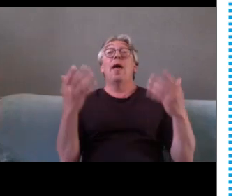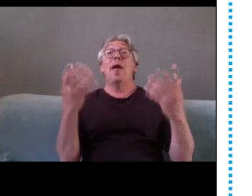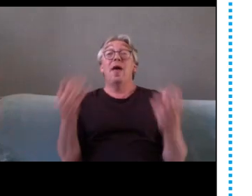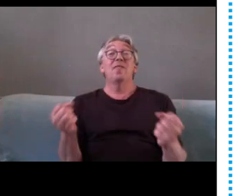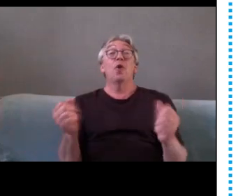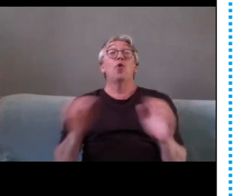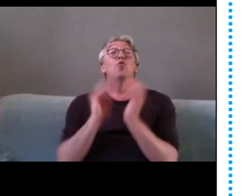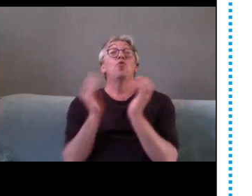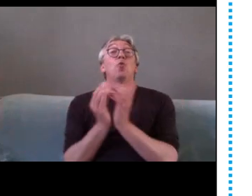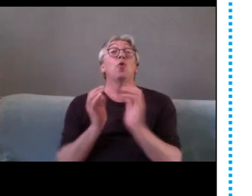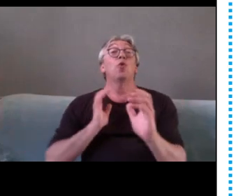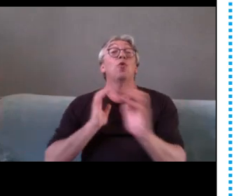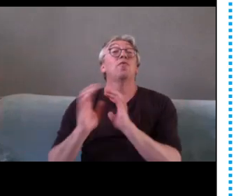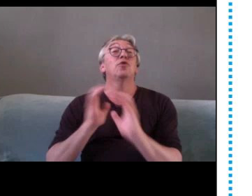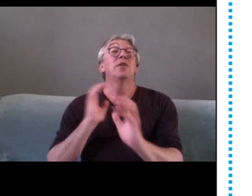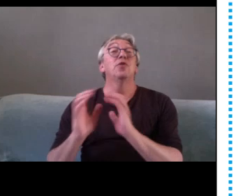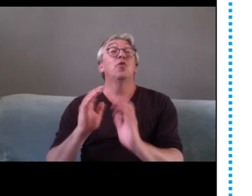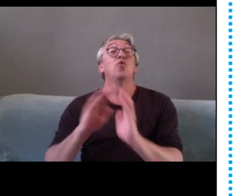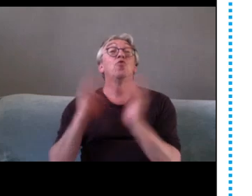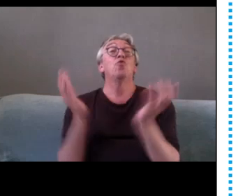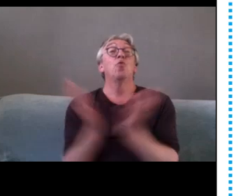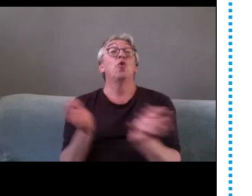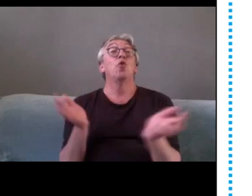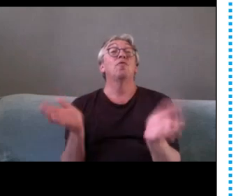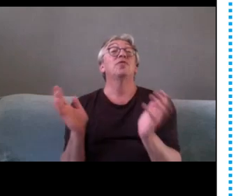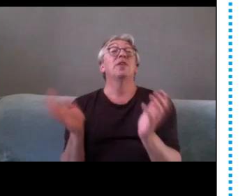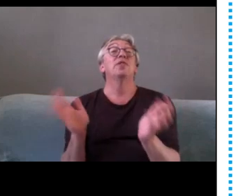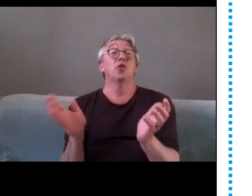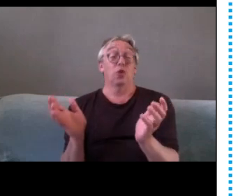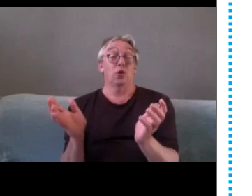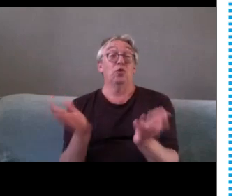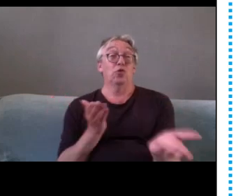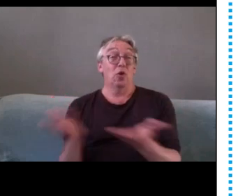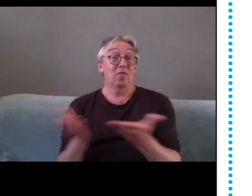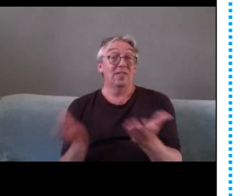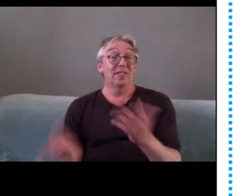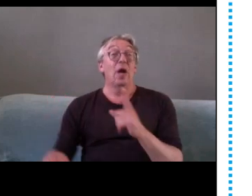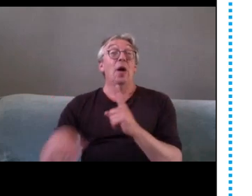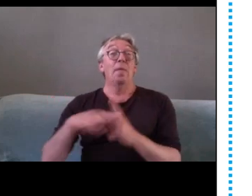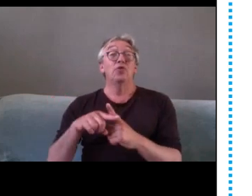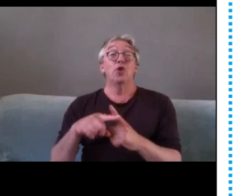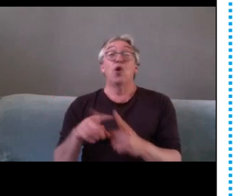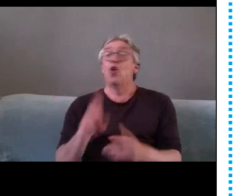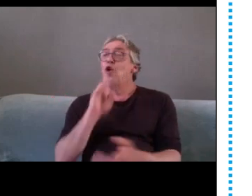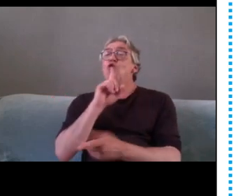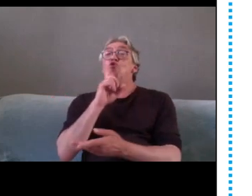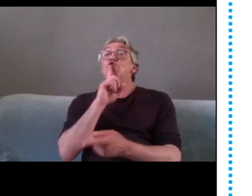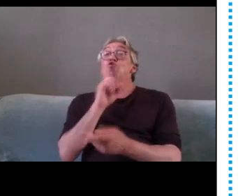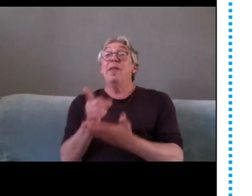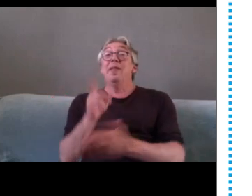and total conversation services and real-time text. And what is this for those who don't know?